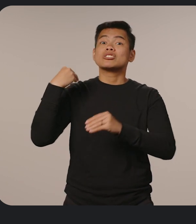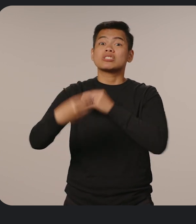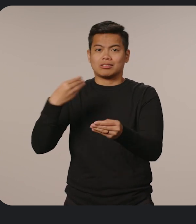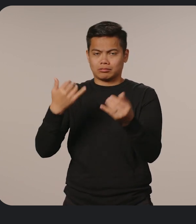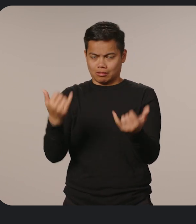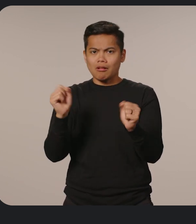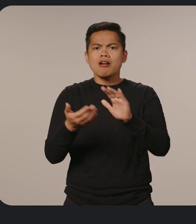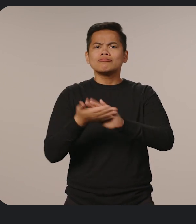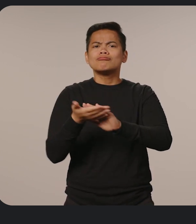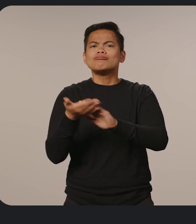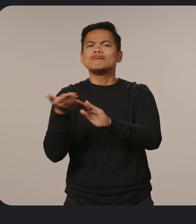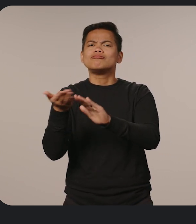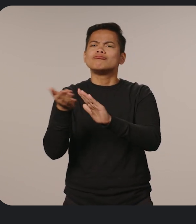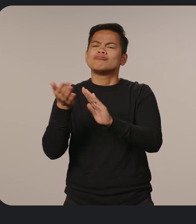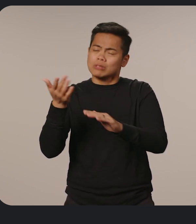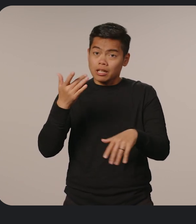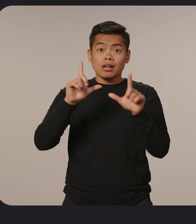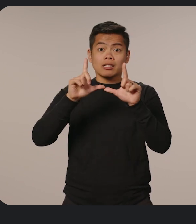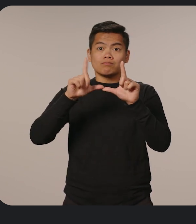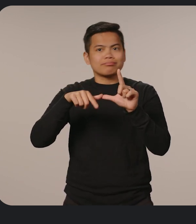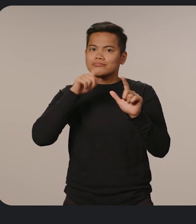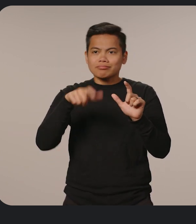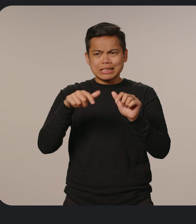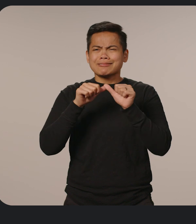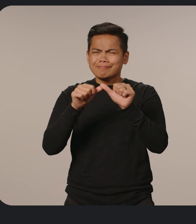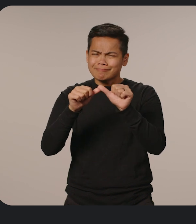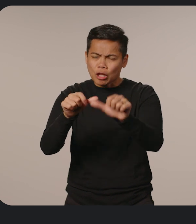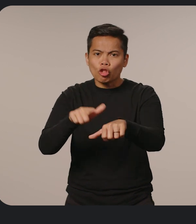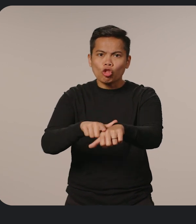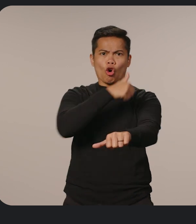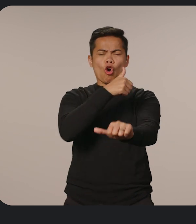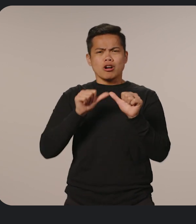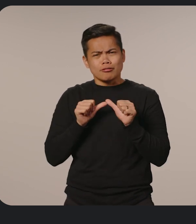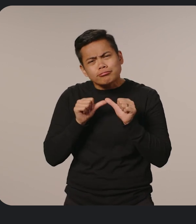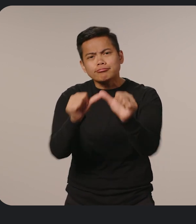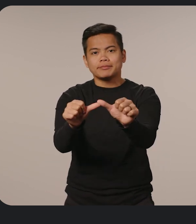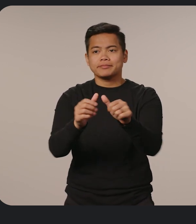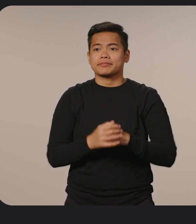can run functions with greater request timeouts to handle even longer running